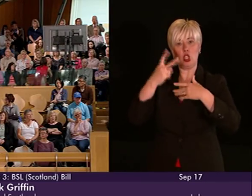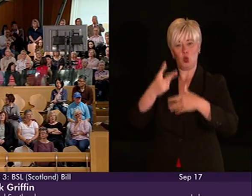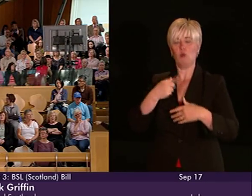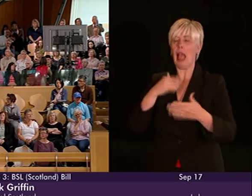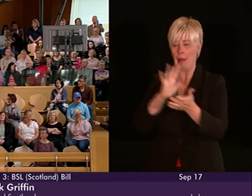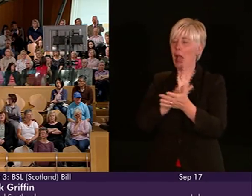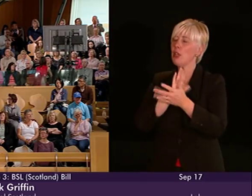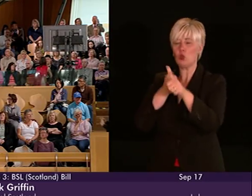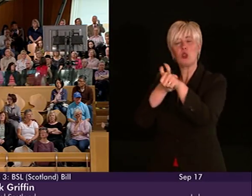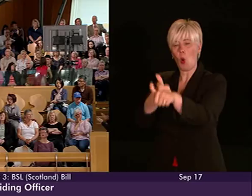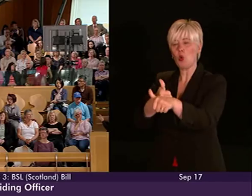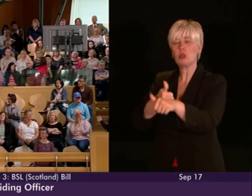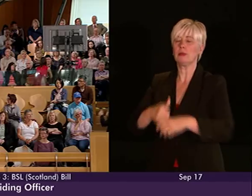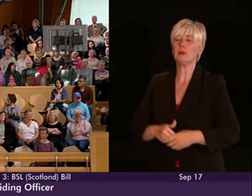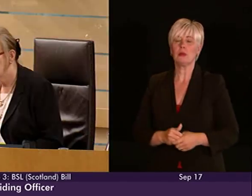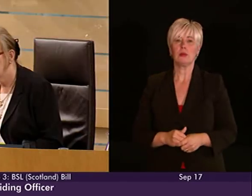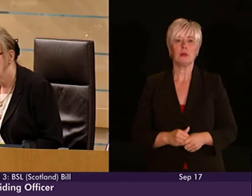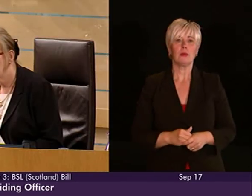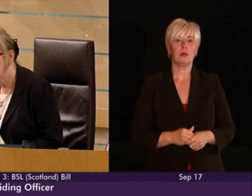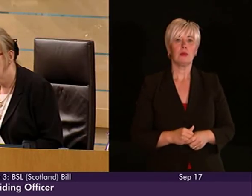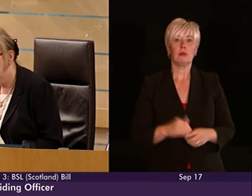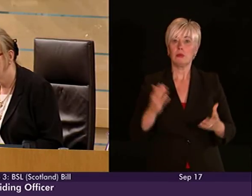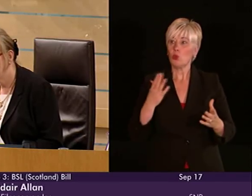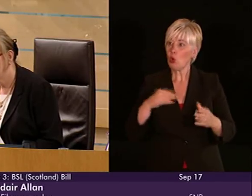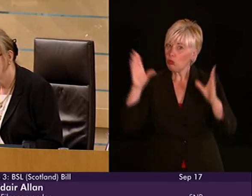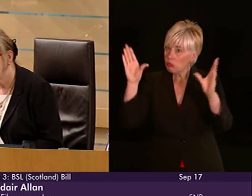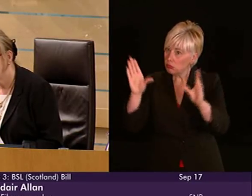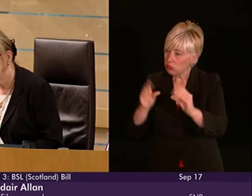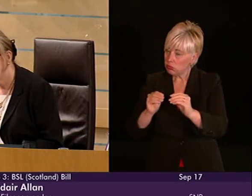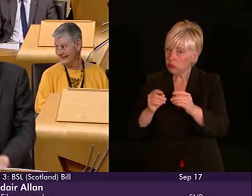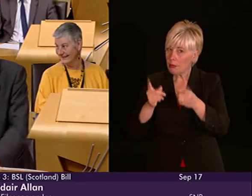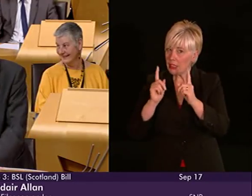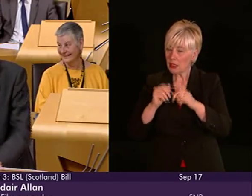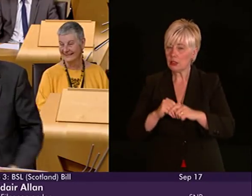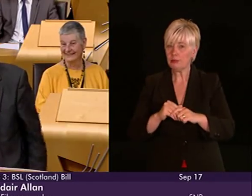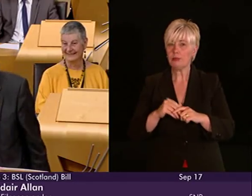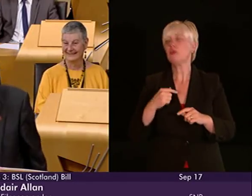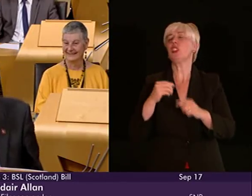The Deputy Presiding Officer: Minister, do you wish to wind up the debate? Dr Allan: I merely formally press amendment 4.